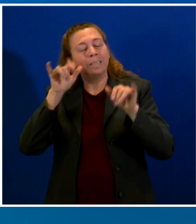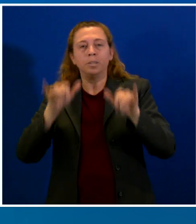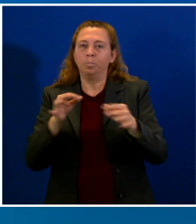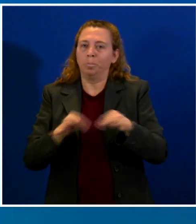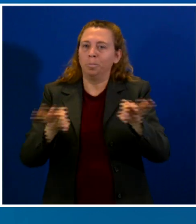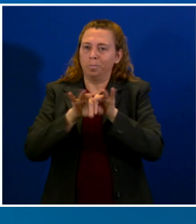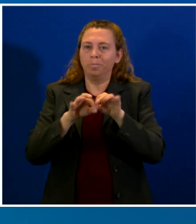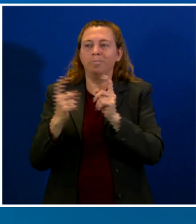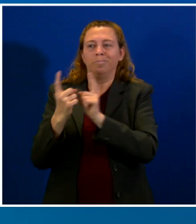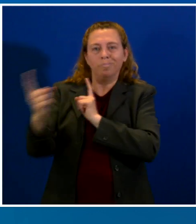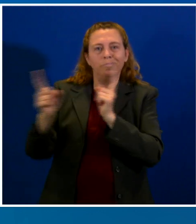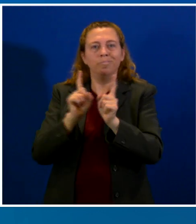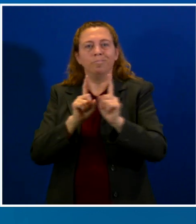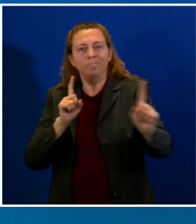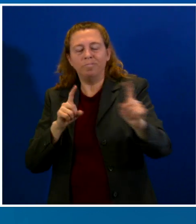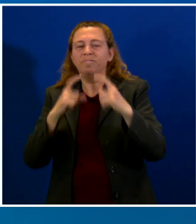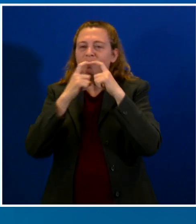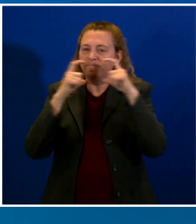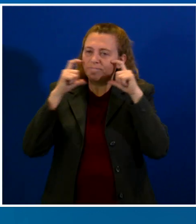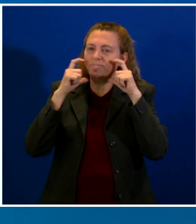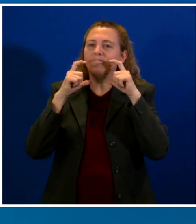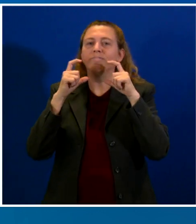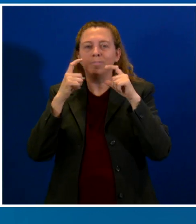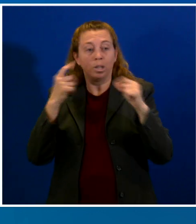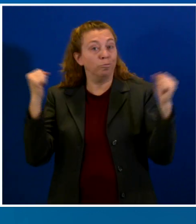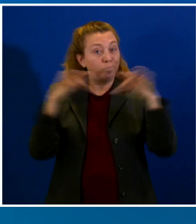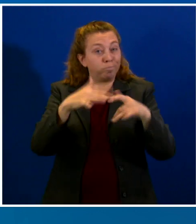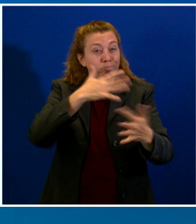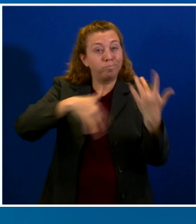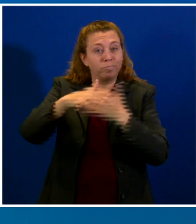keep our gatherings small to ensure we can keep our economy open.